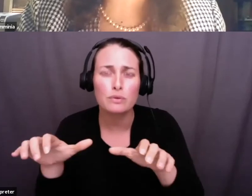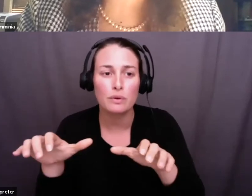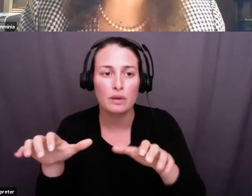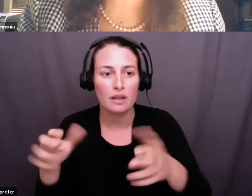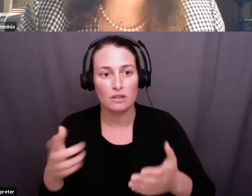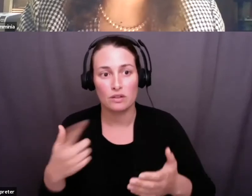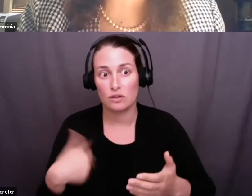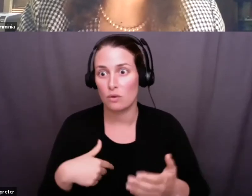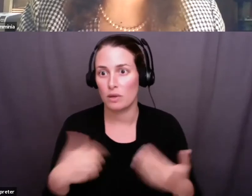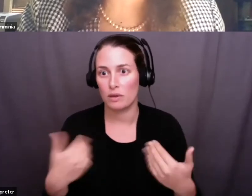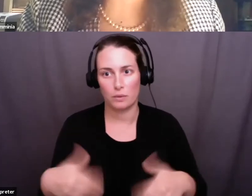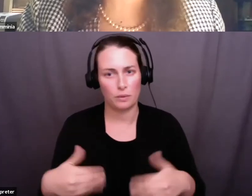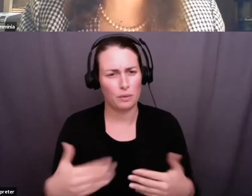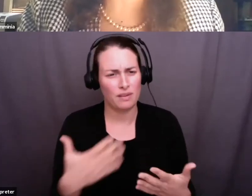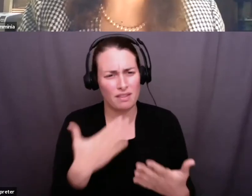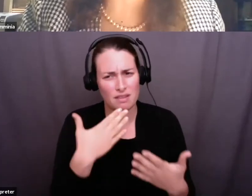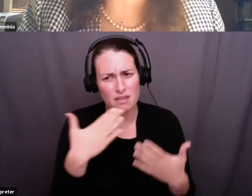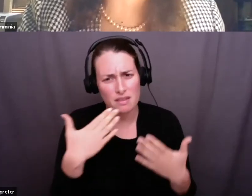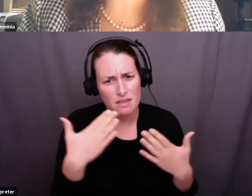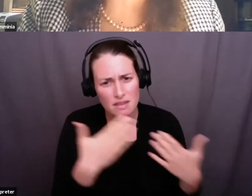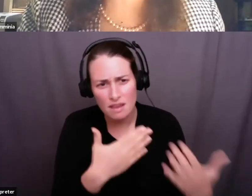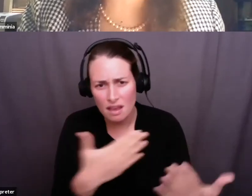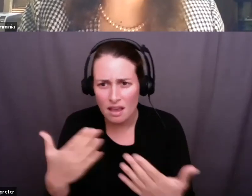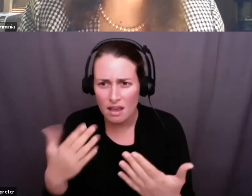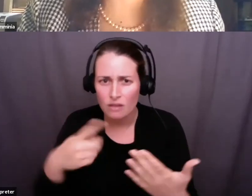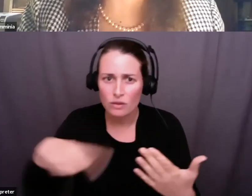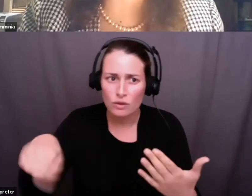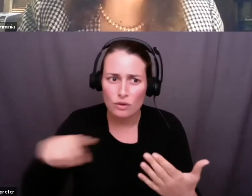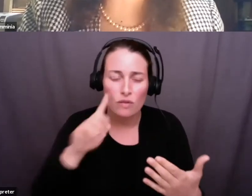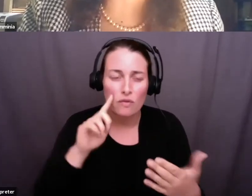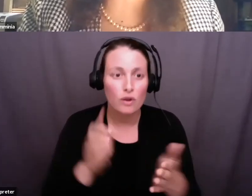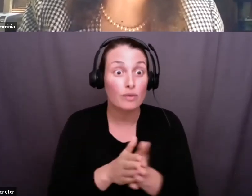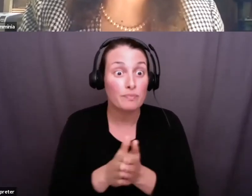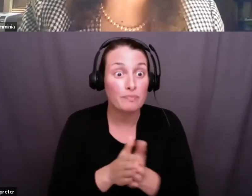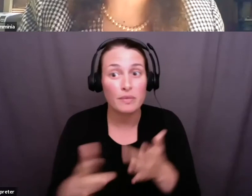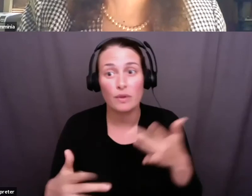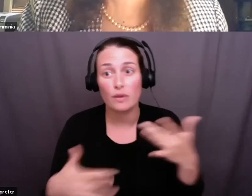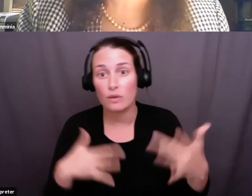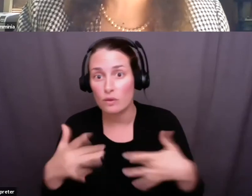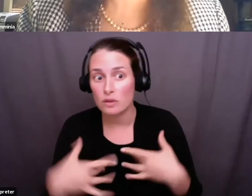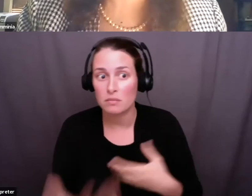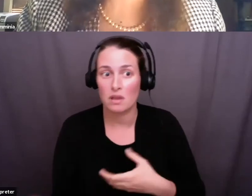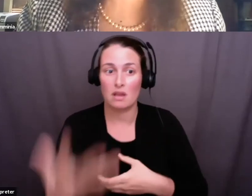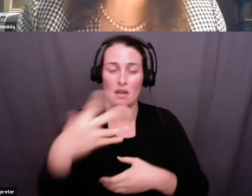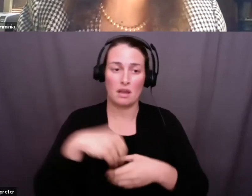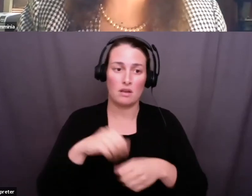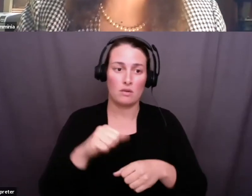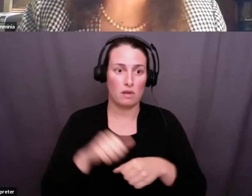enough for the enthusiasm and engagement we’ve had in this process. I feel like I’ve been